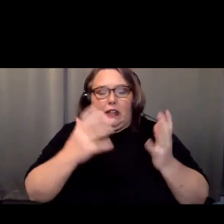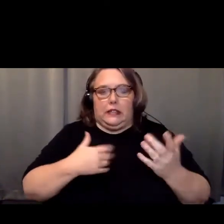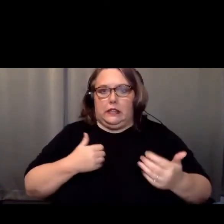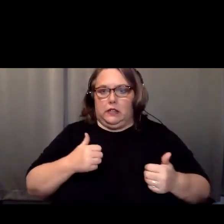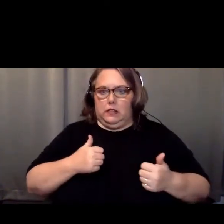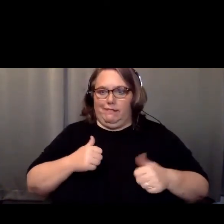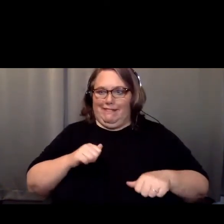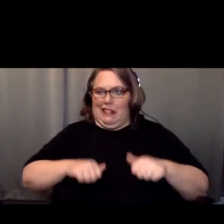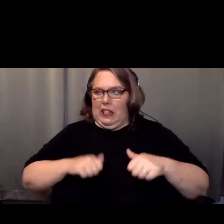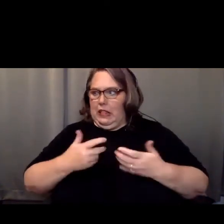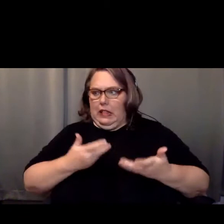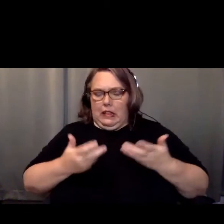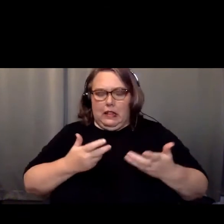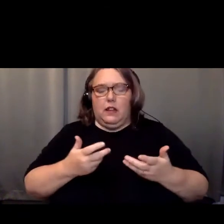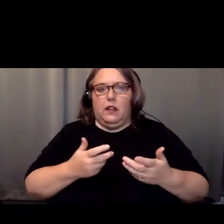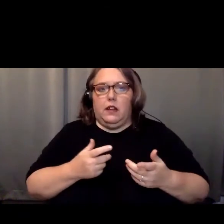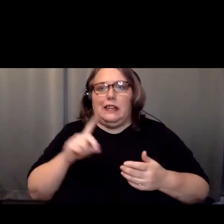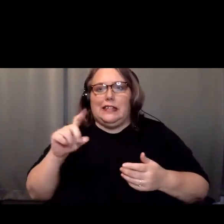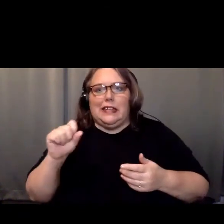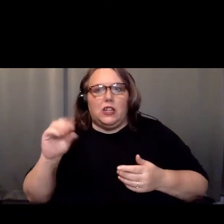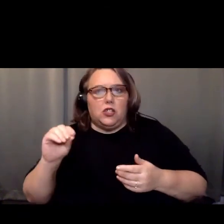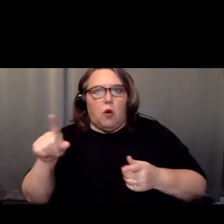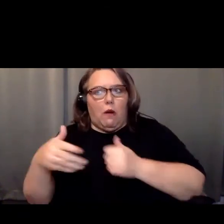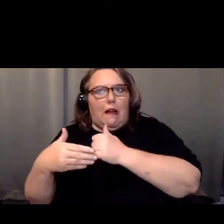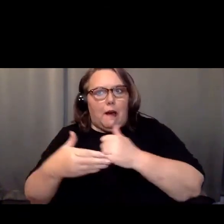yeah, the Disability Services Office can definitely help them